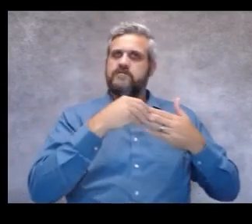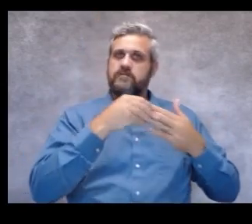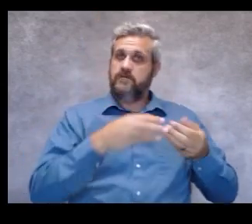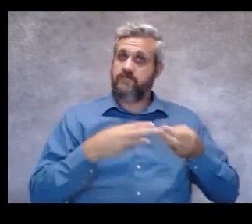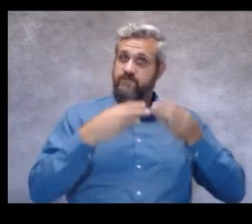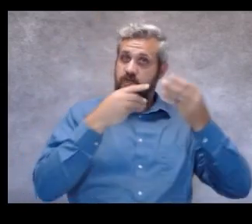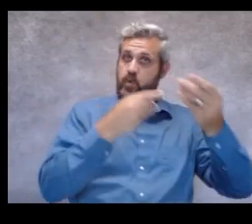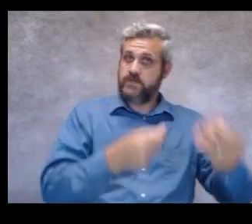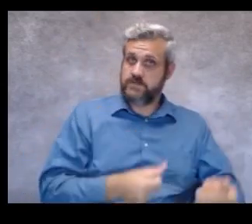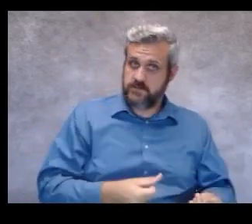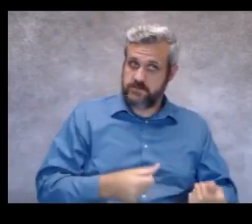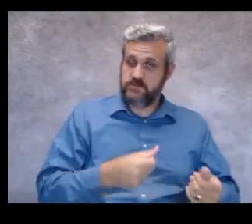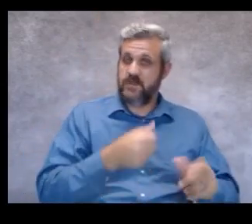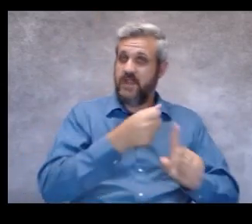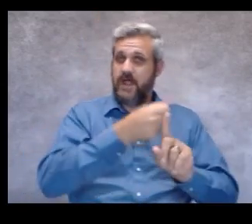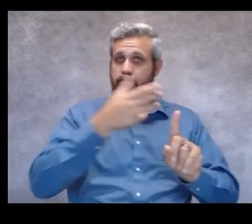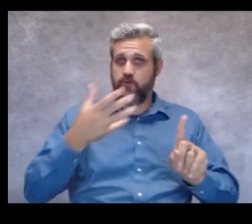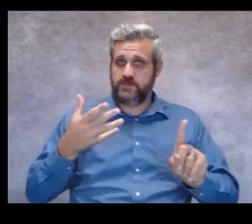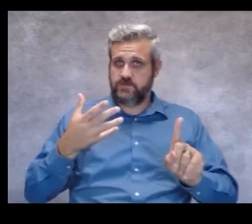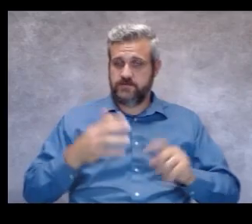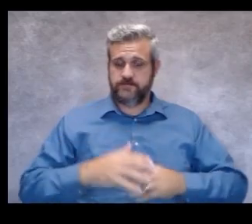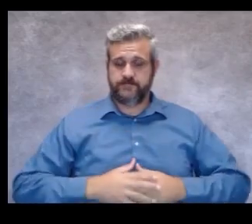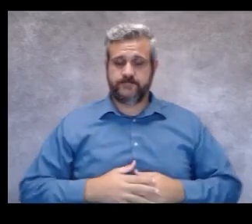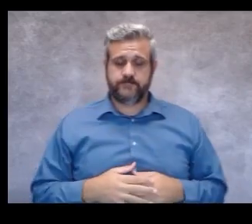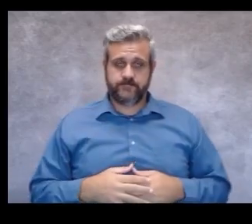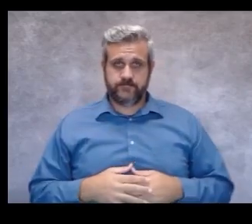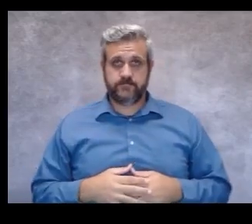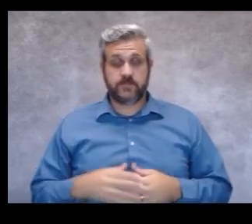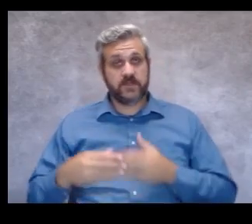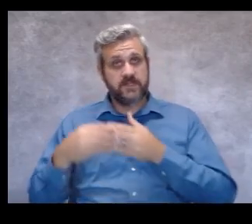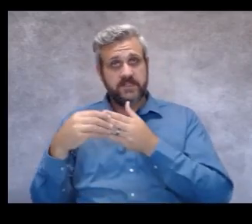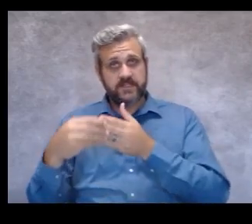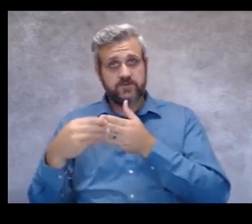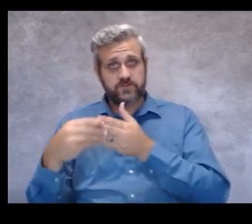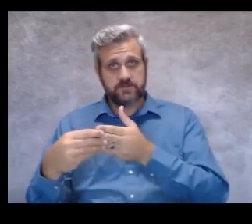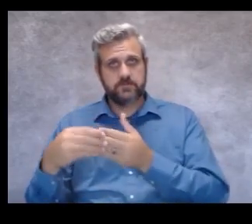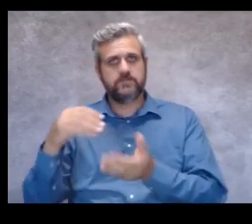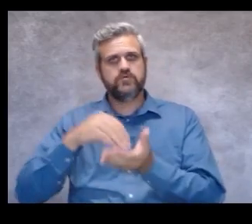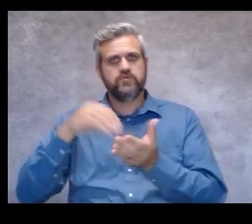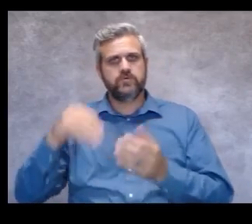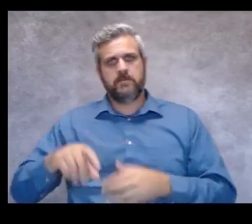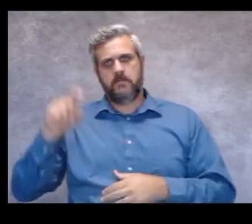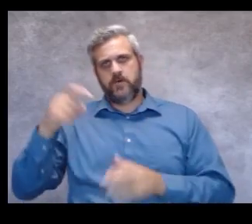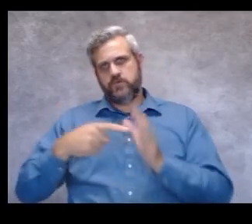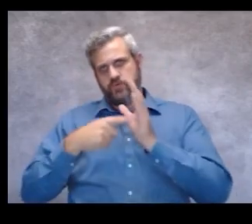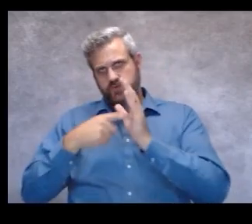fluency, and elaboration. For leadership, a student must show a